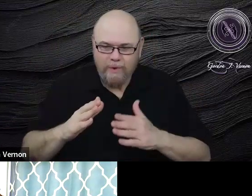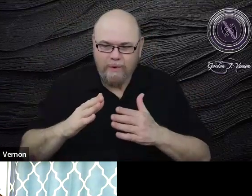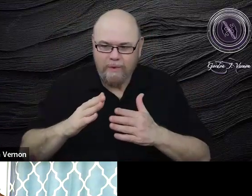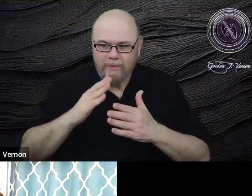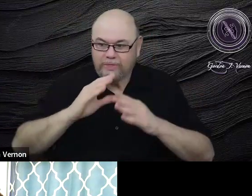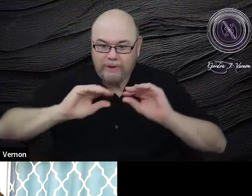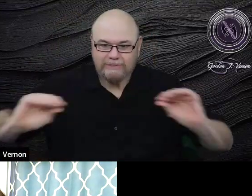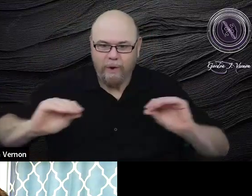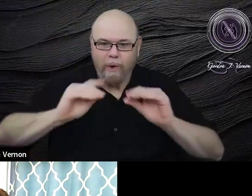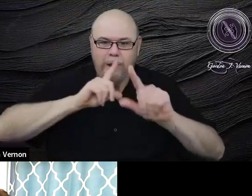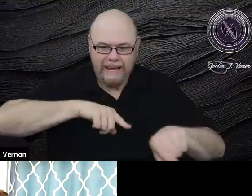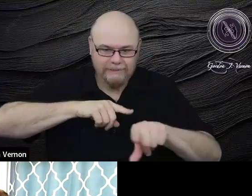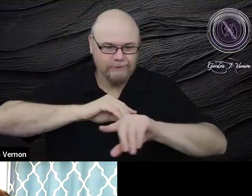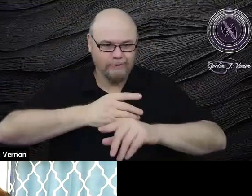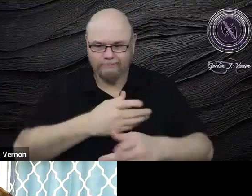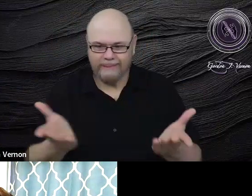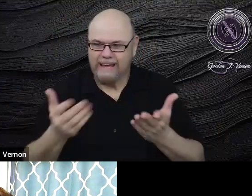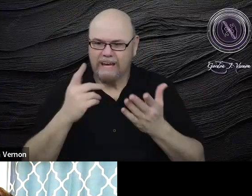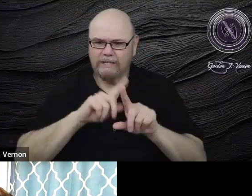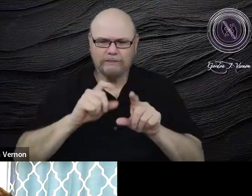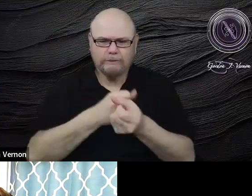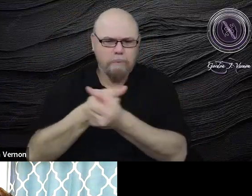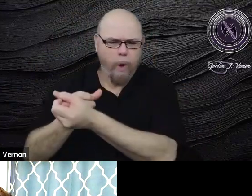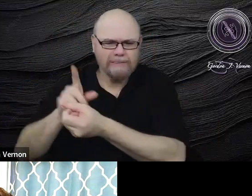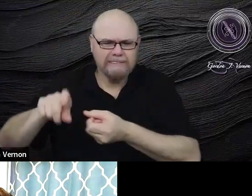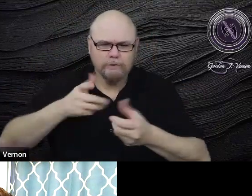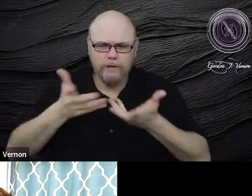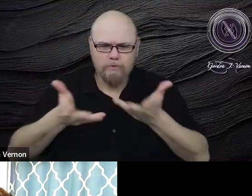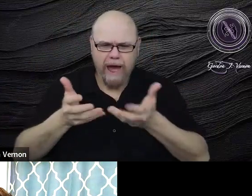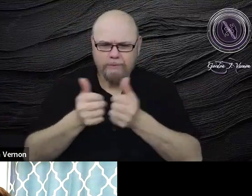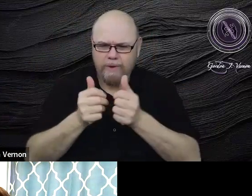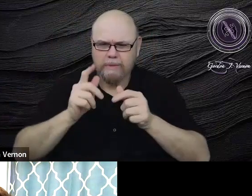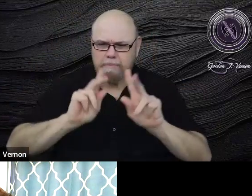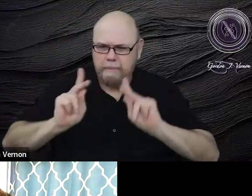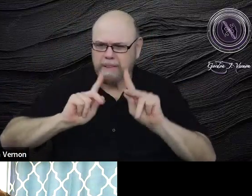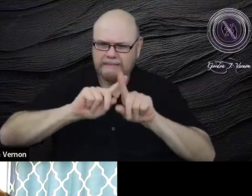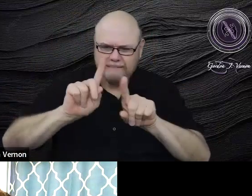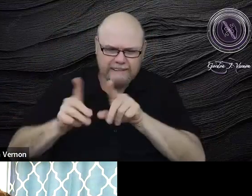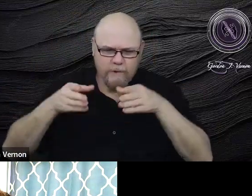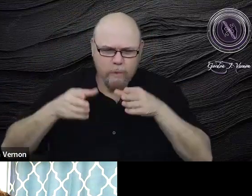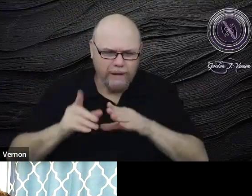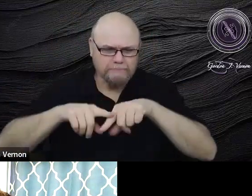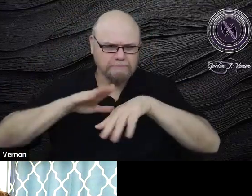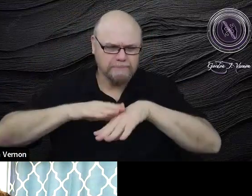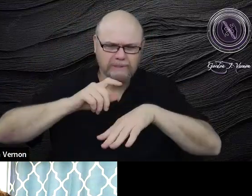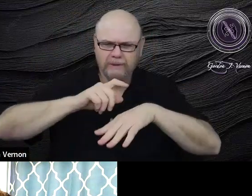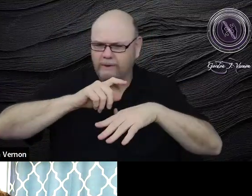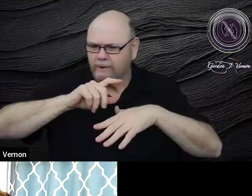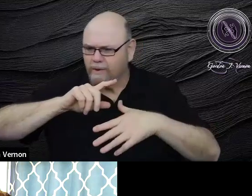So at the end you were talking about individual differences and primarily in personality. You mentioned cognitive factors that